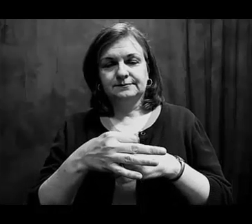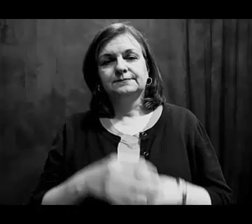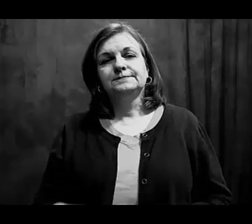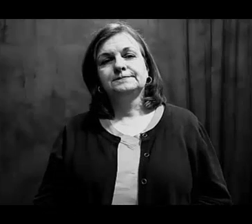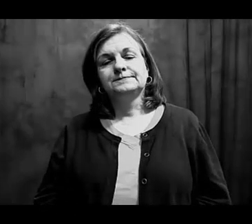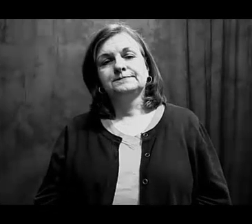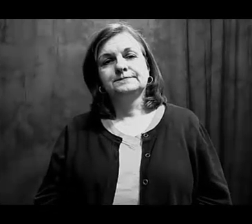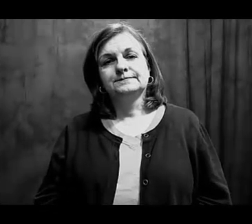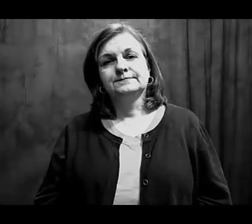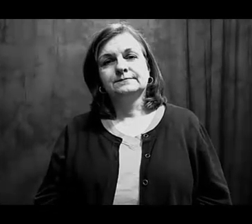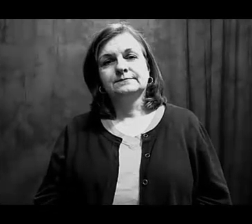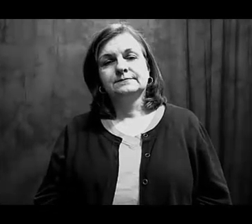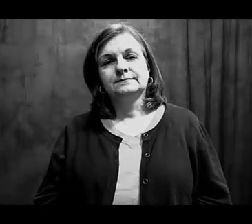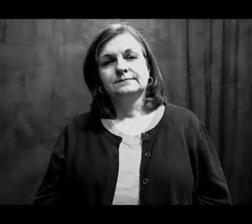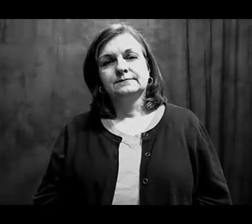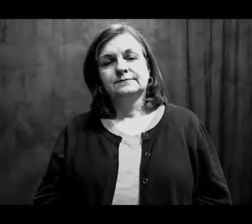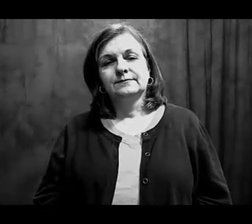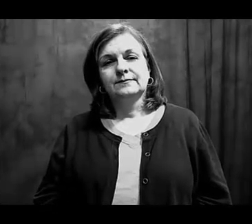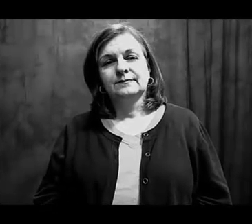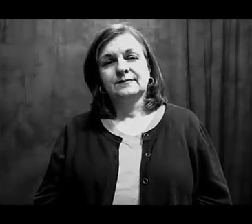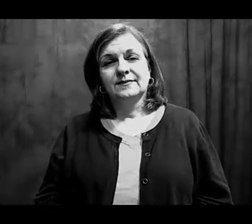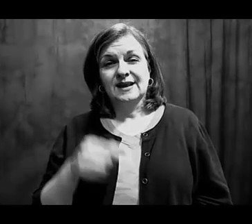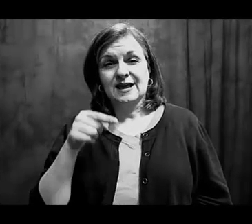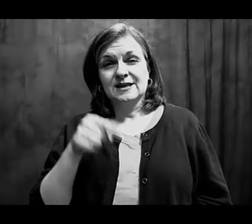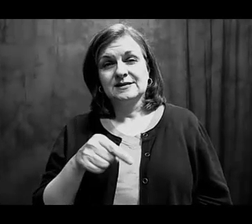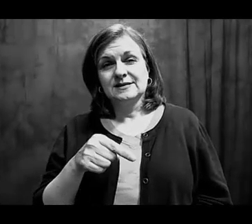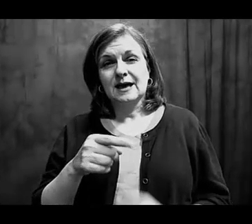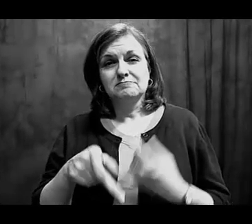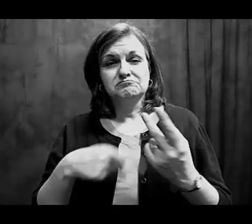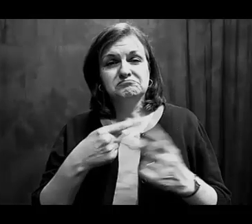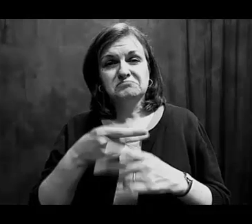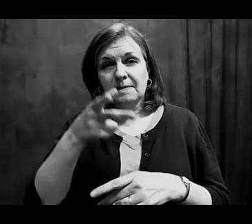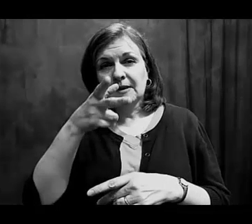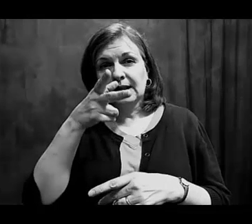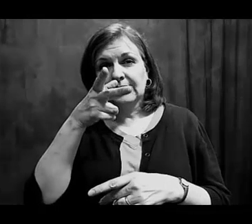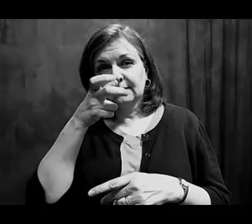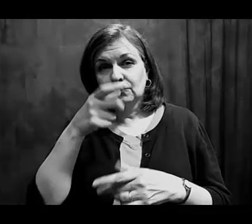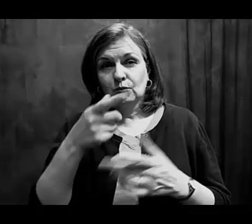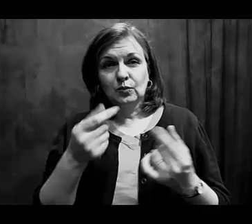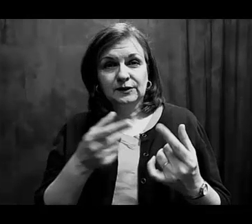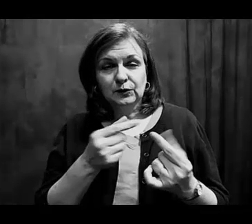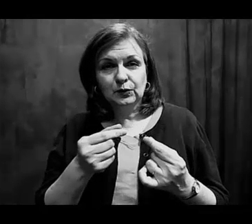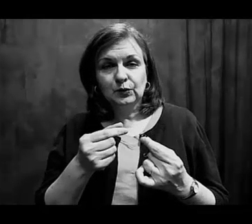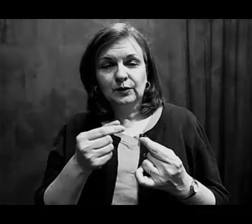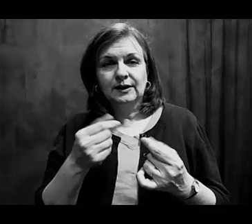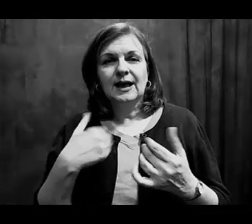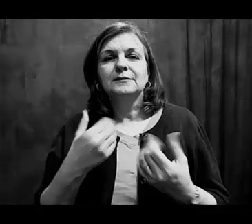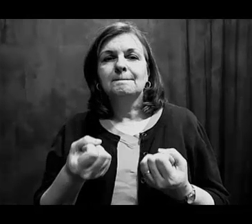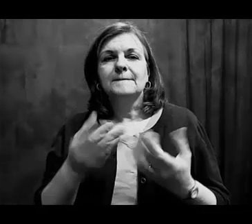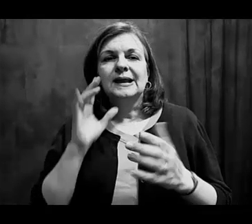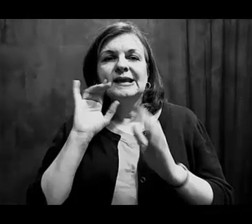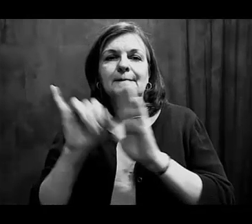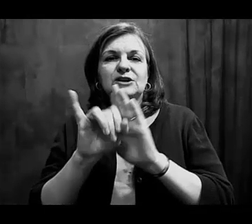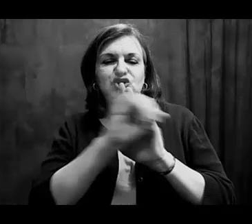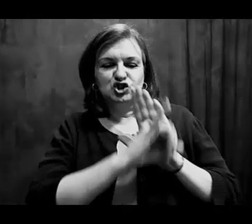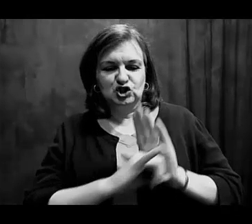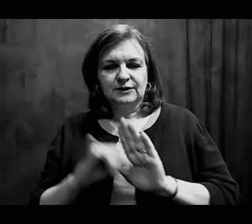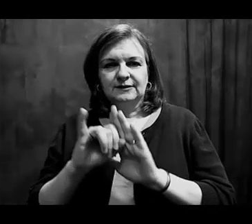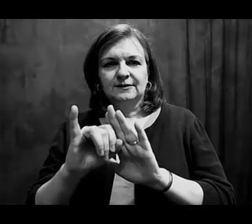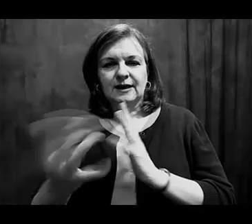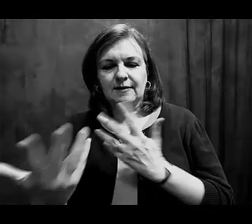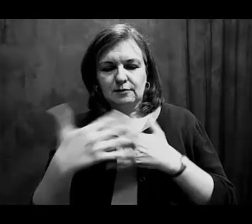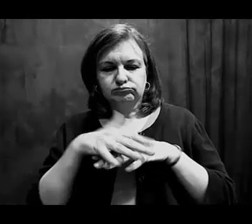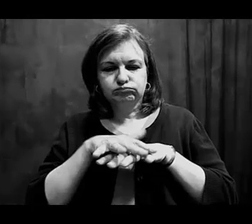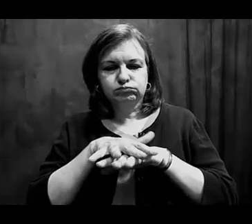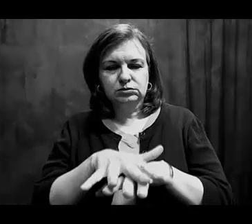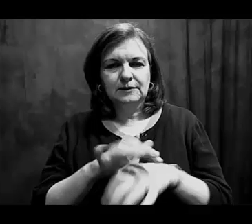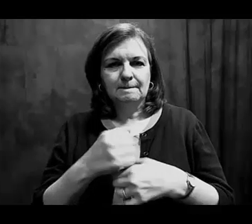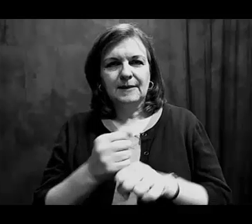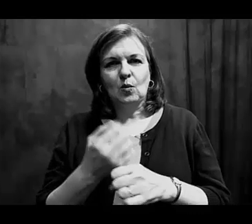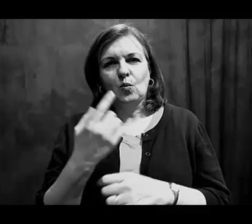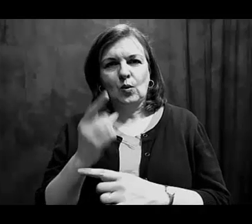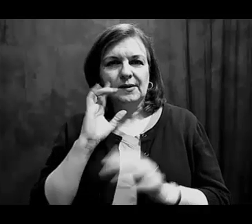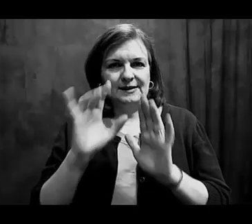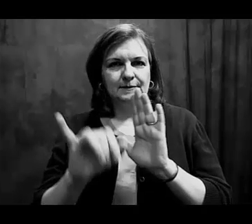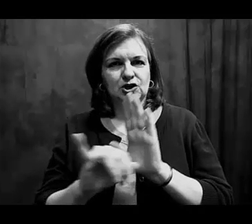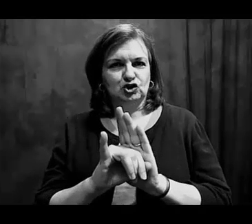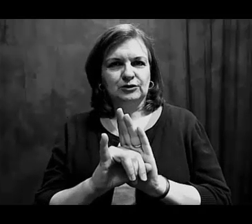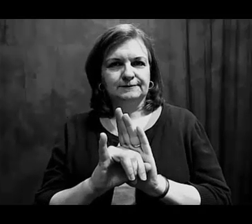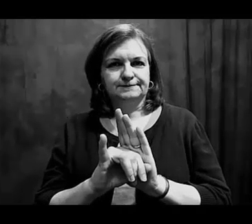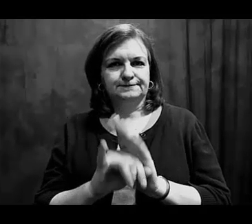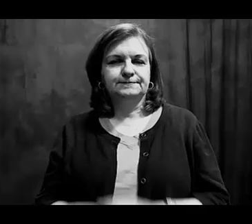and really this organism is dependent on its ability to make a composite image so put everything together and see what you can see